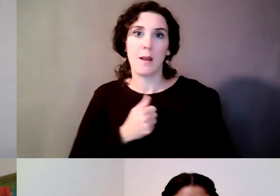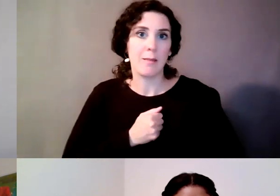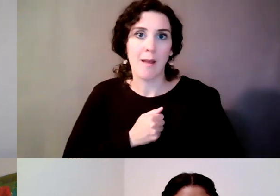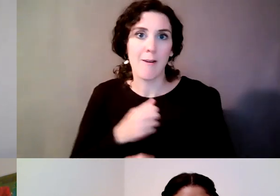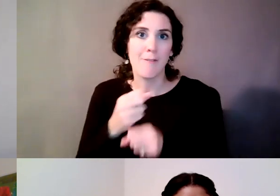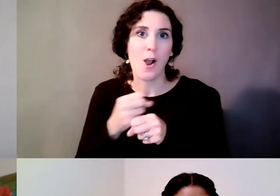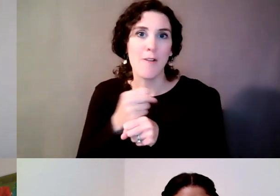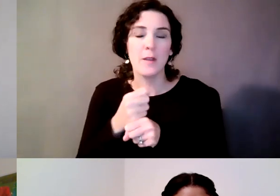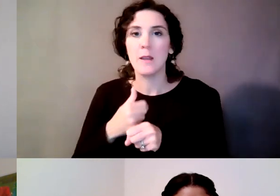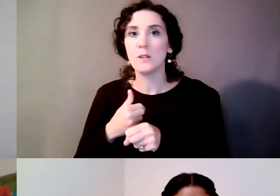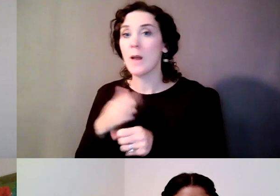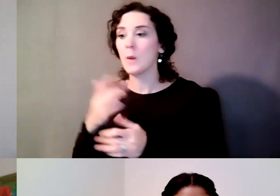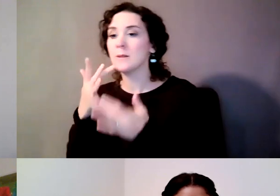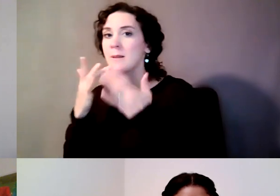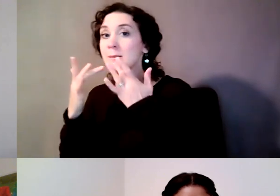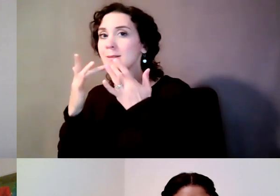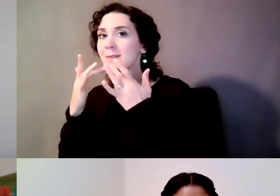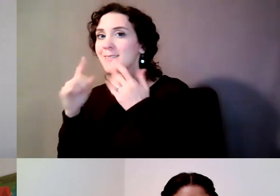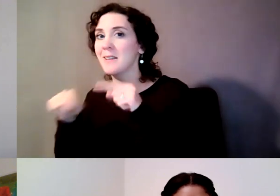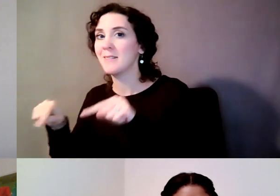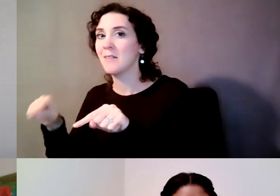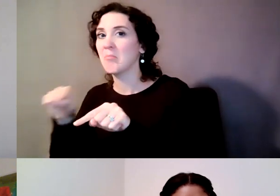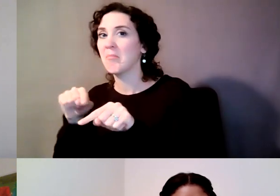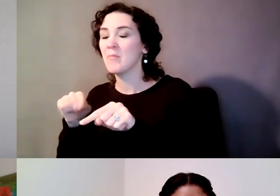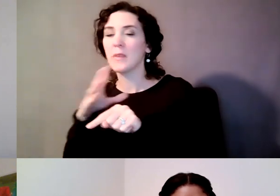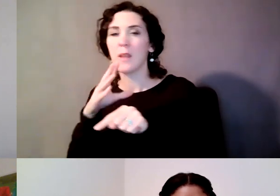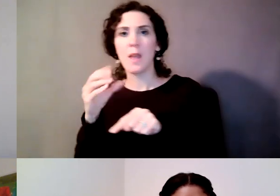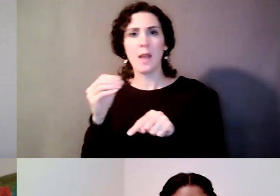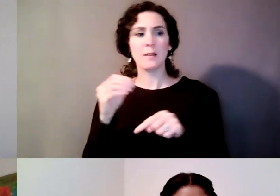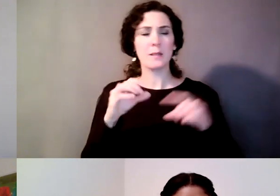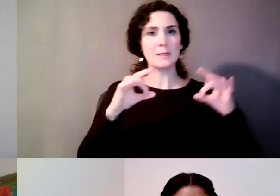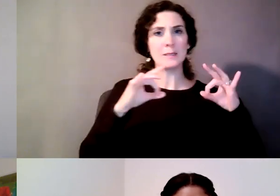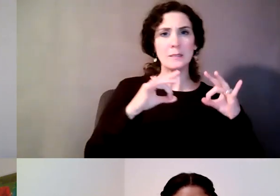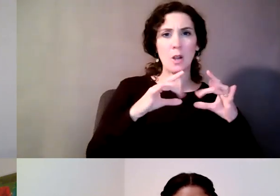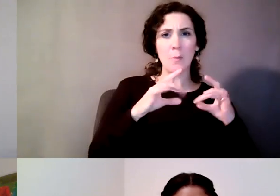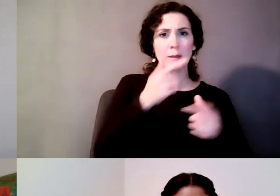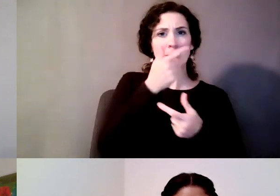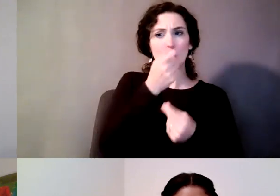sample those, and interestingly Starbucks began to move